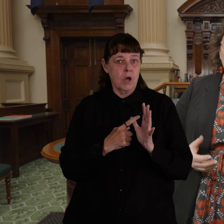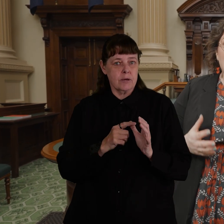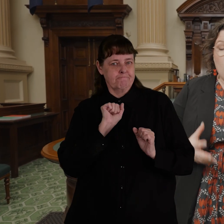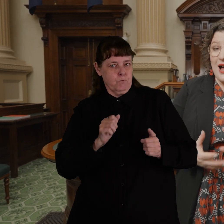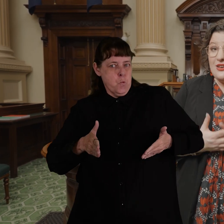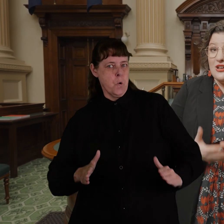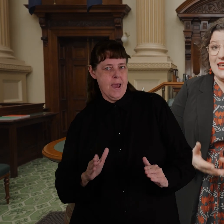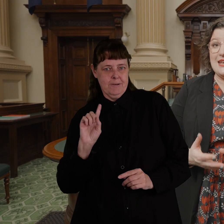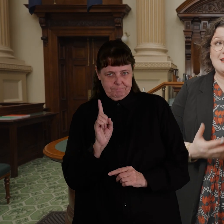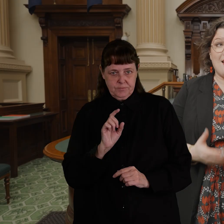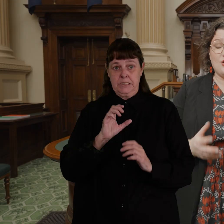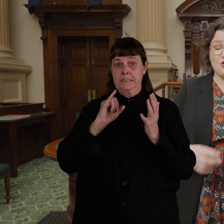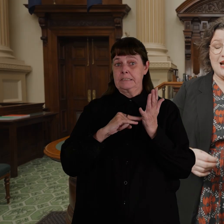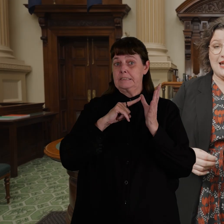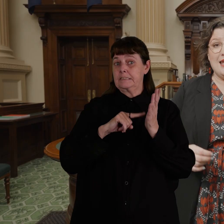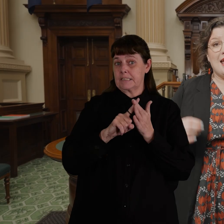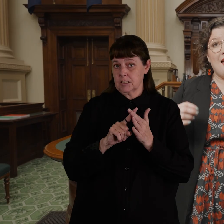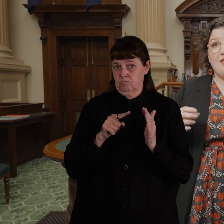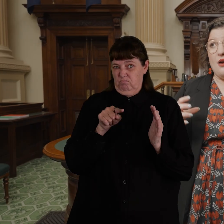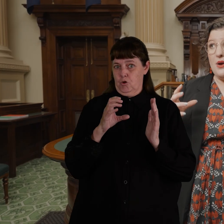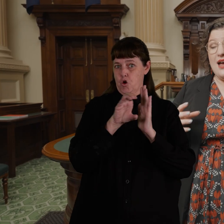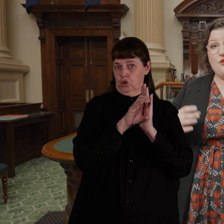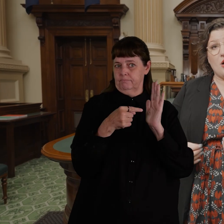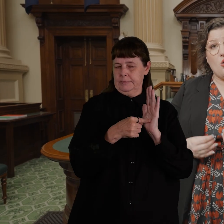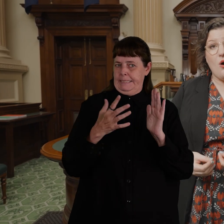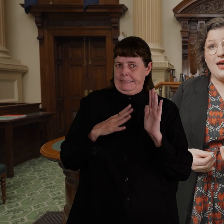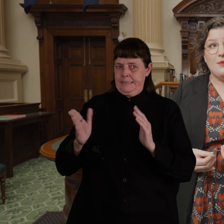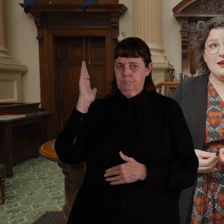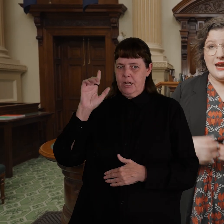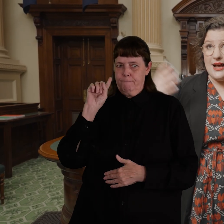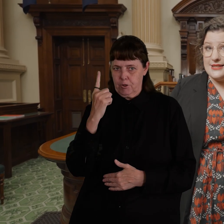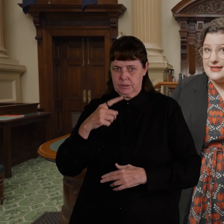We are quite unique in South Australia, in that we have a requirement in our